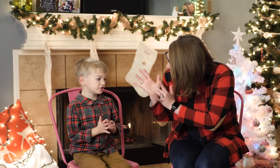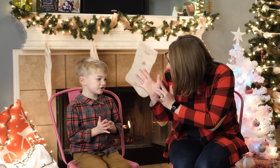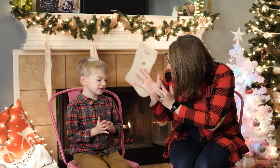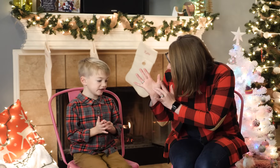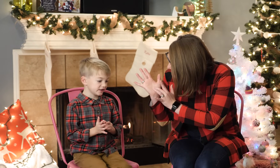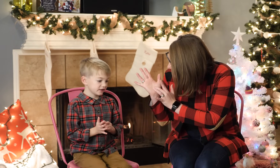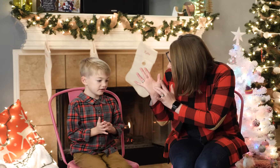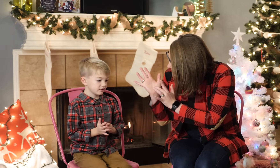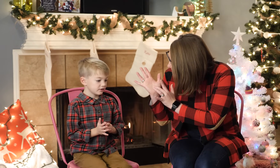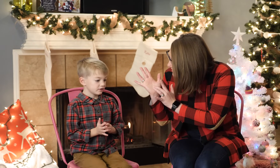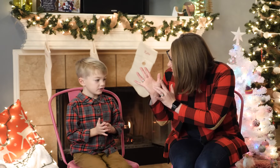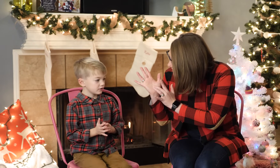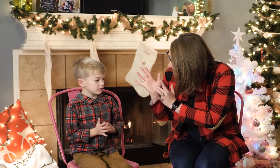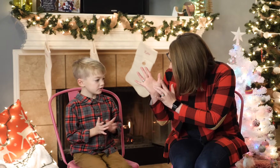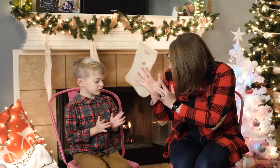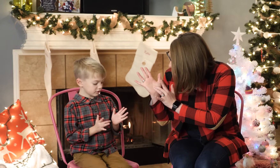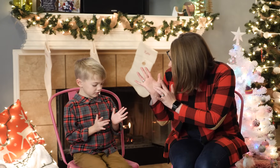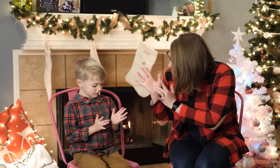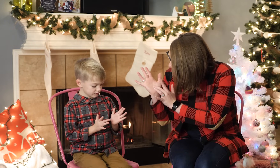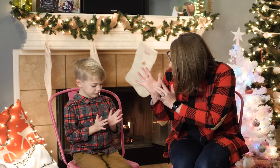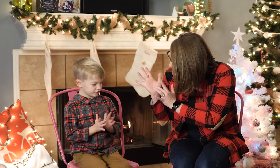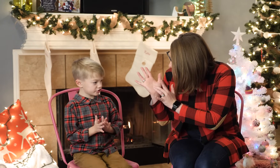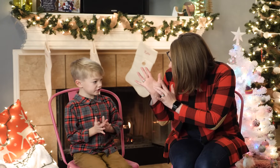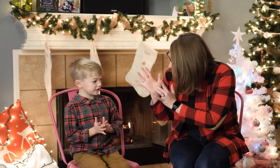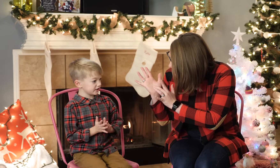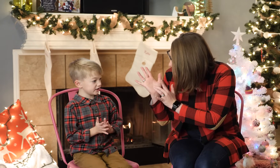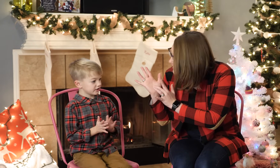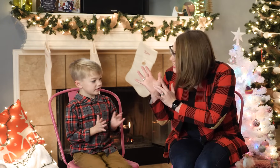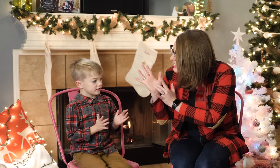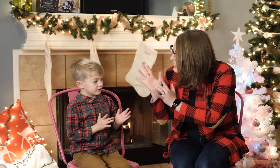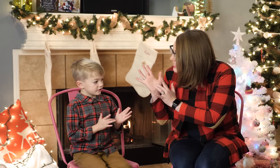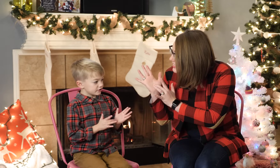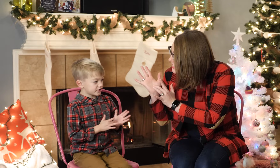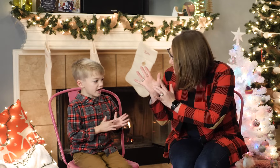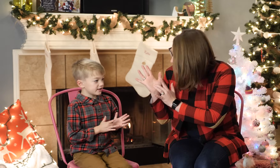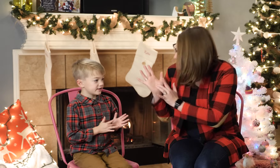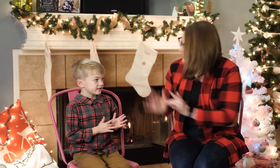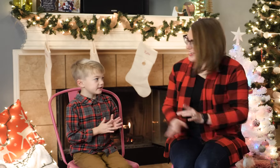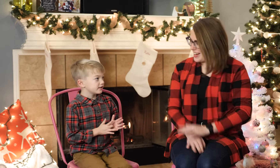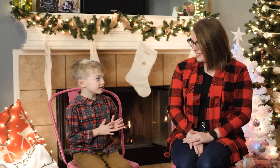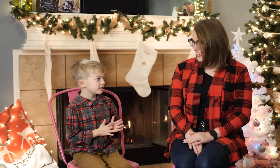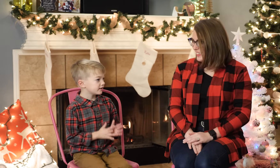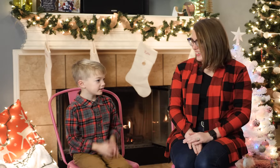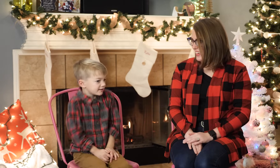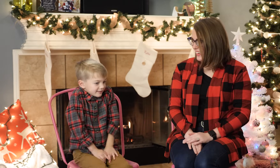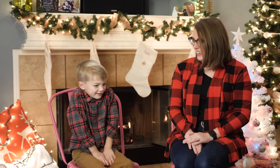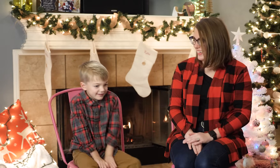JESUS Very good!